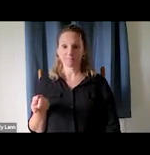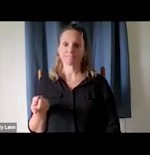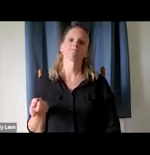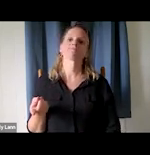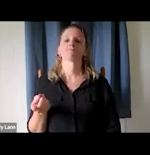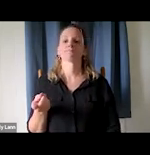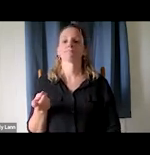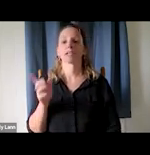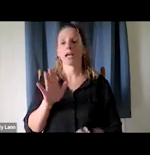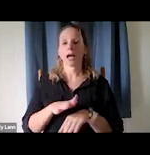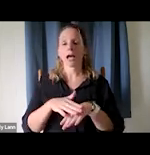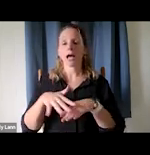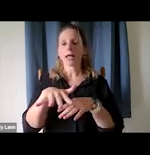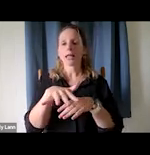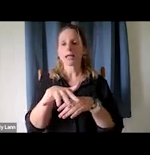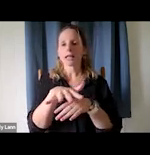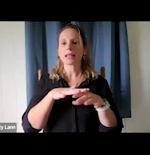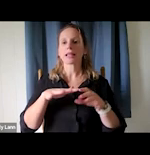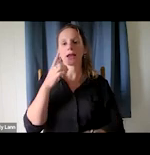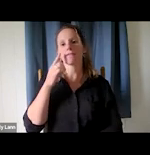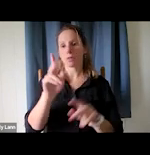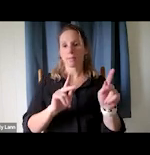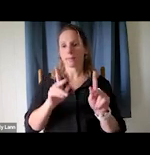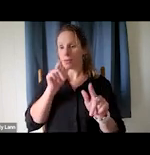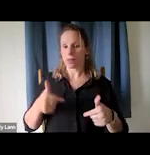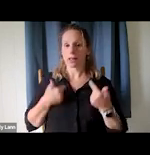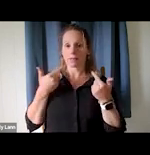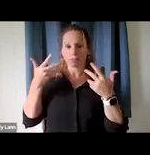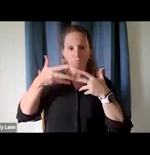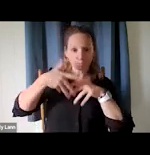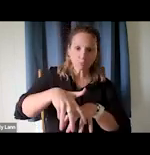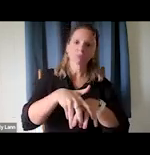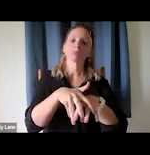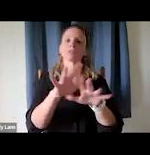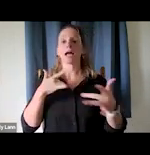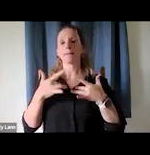of the Tewa people. I am excited to be with you today.